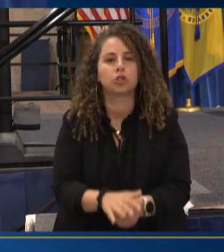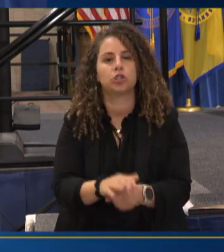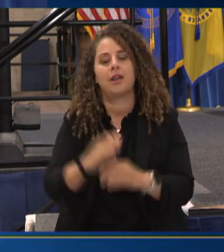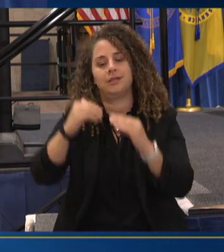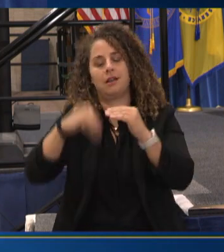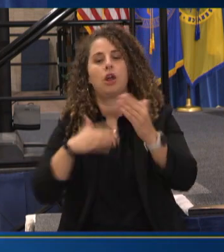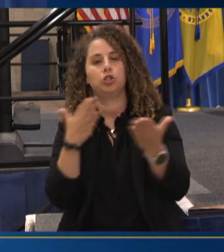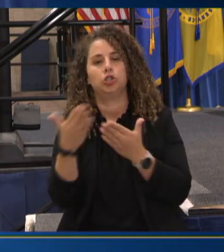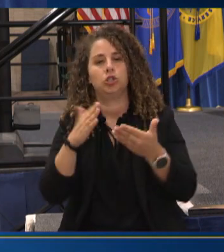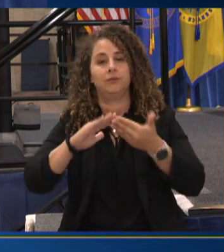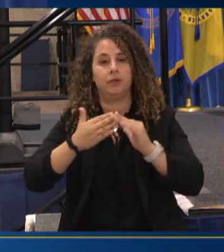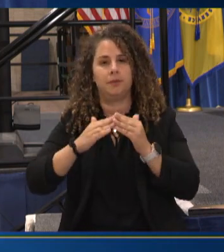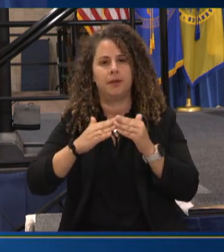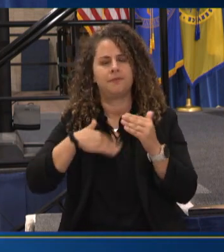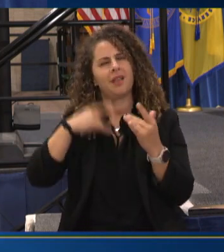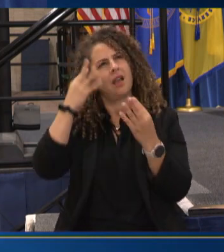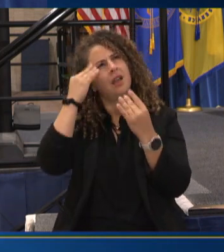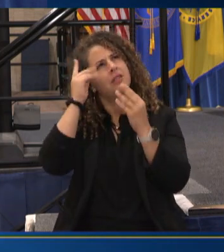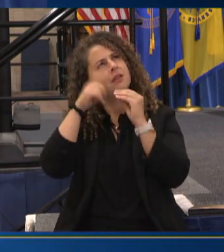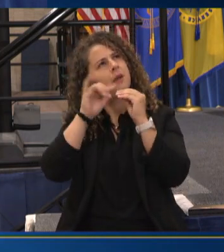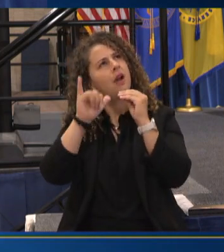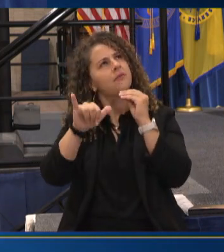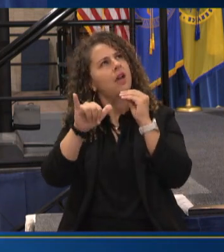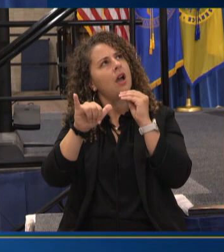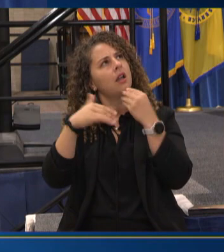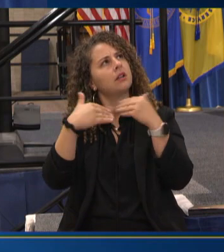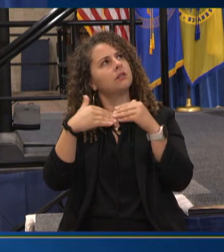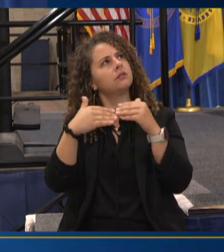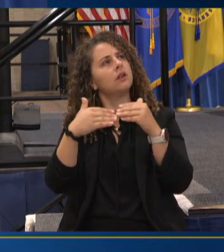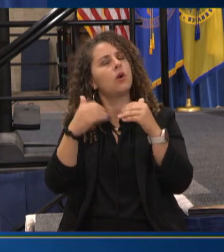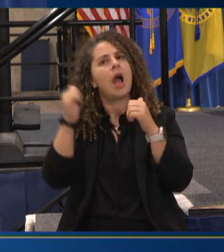And when I think about that, I think about again how these all come together with